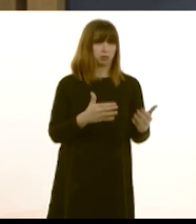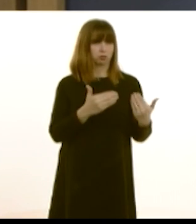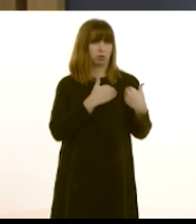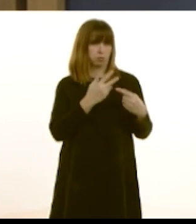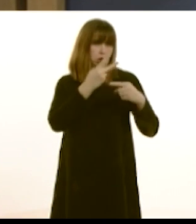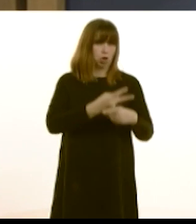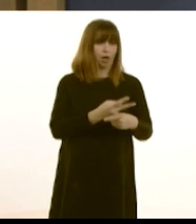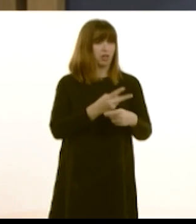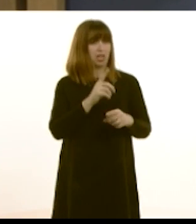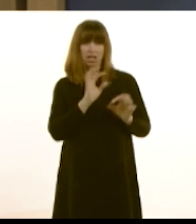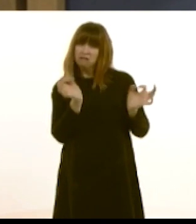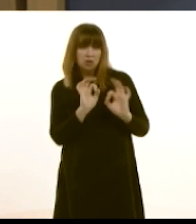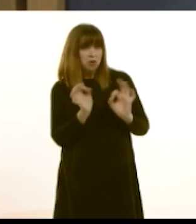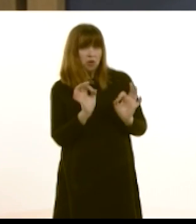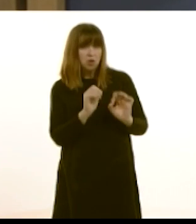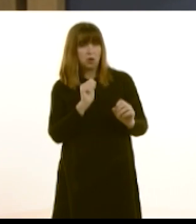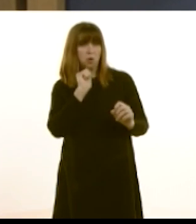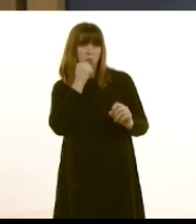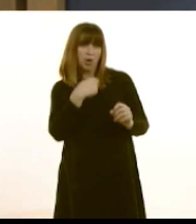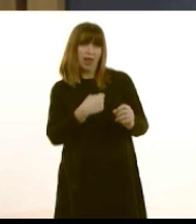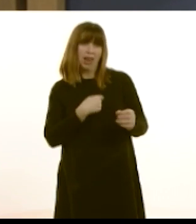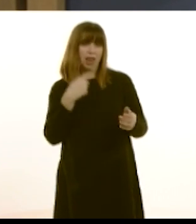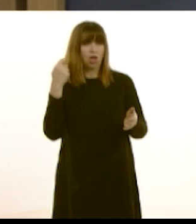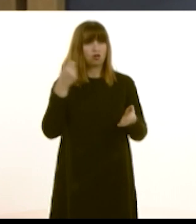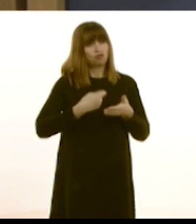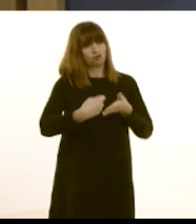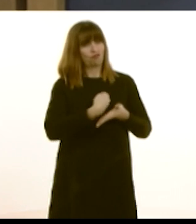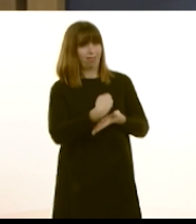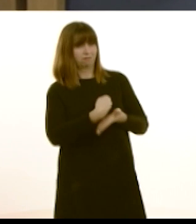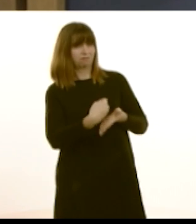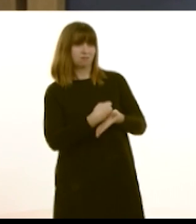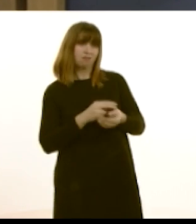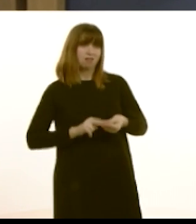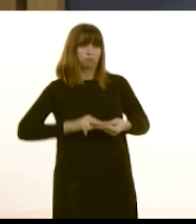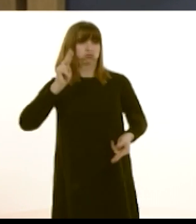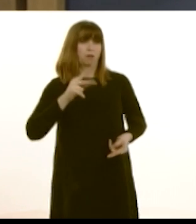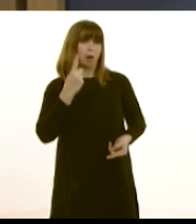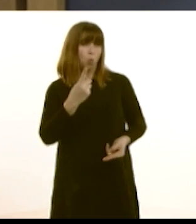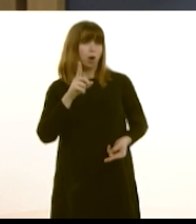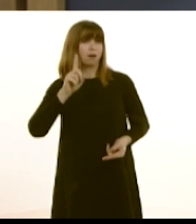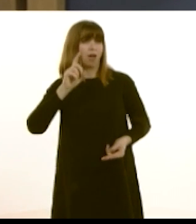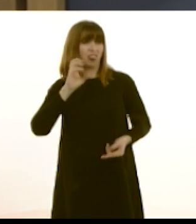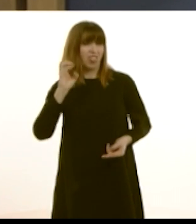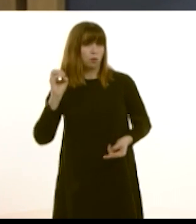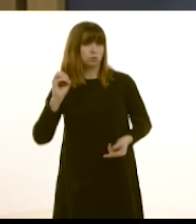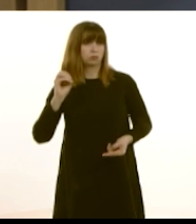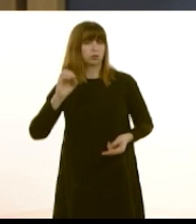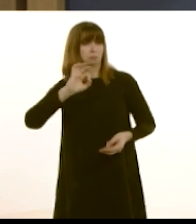they would face an increase of 1,000 per cent in the rents that the council was charging them.